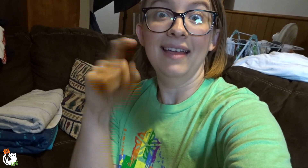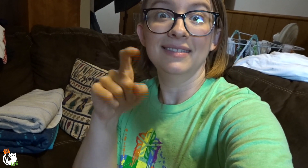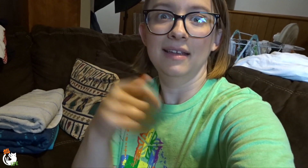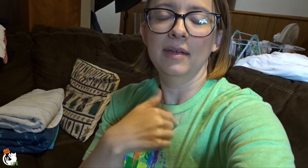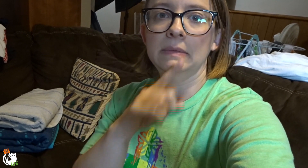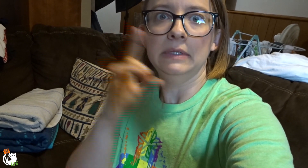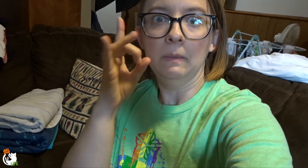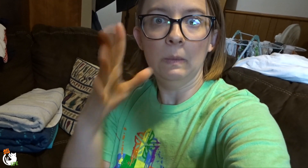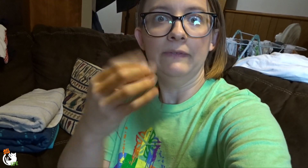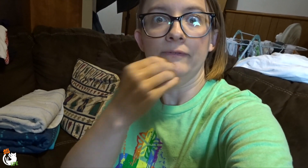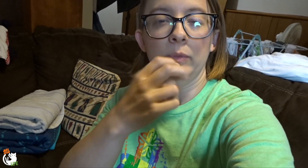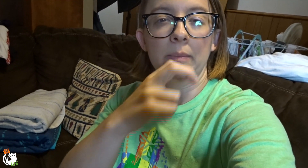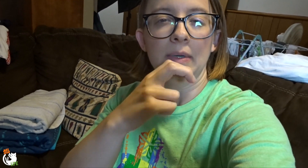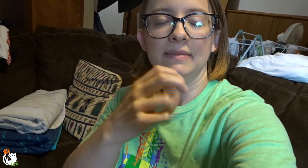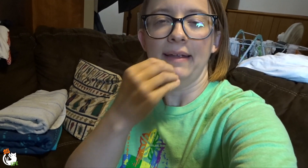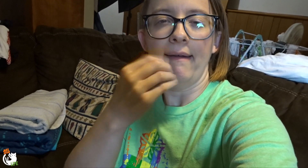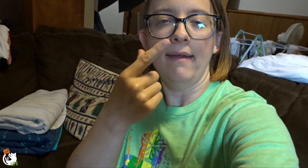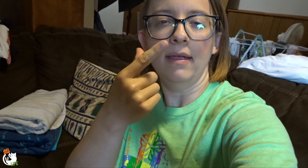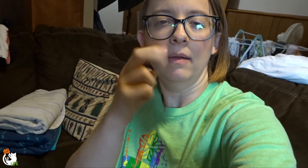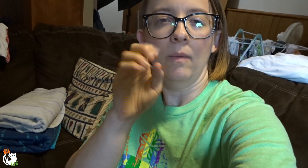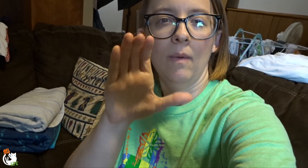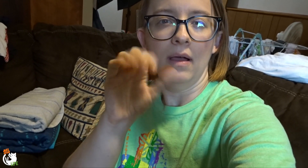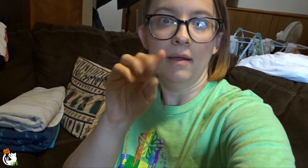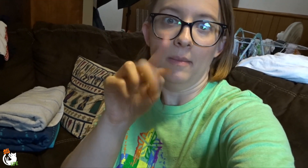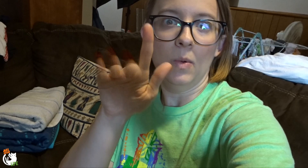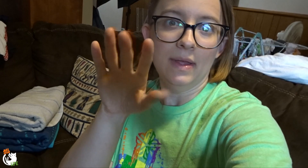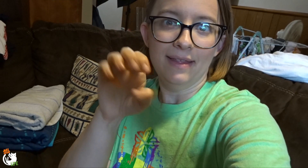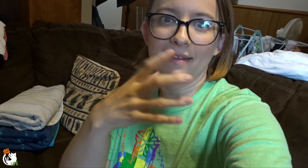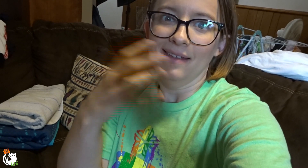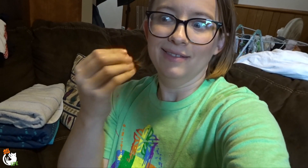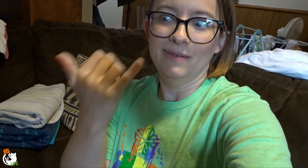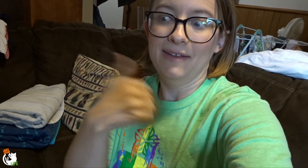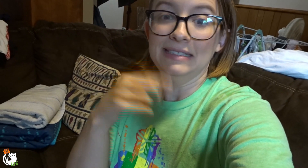Cause last time I got some really bad food poisoning from some guacamole.